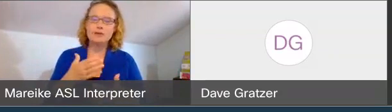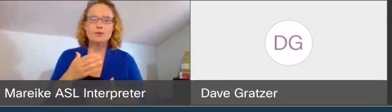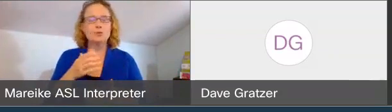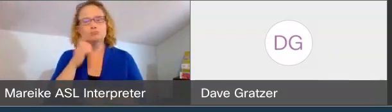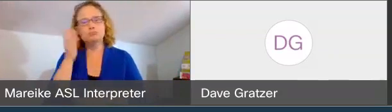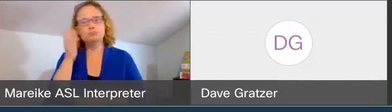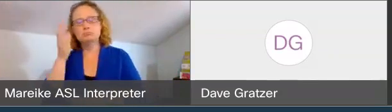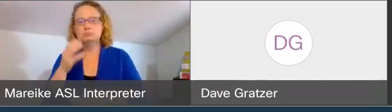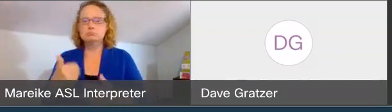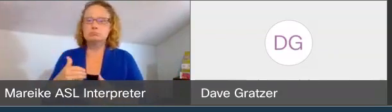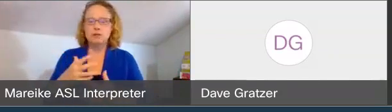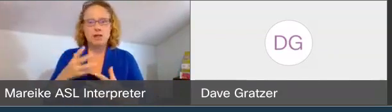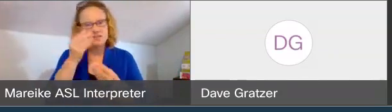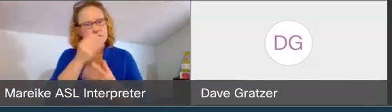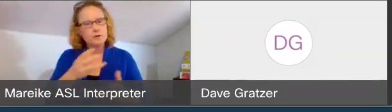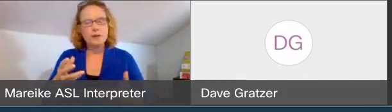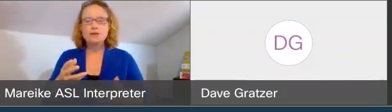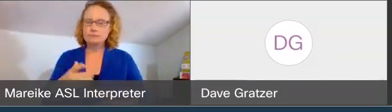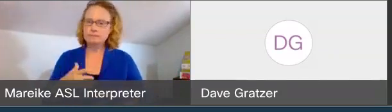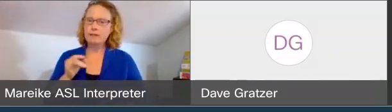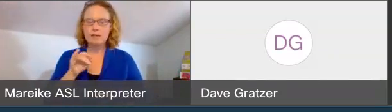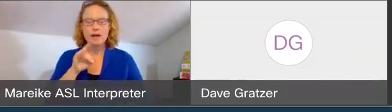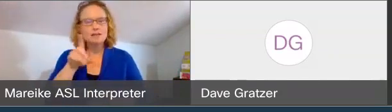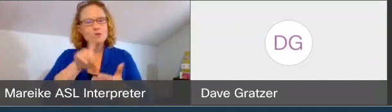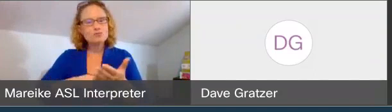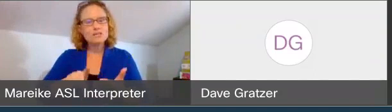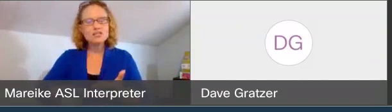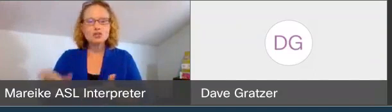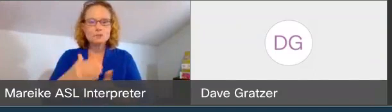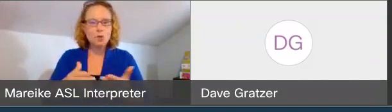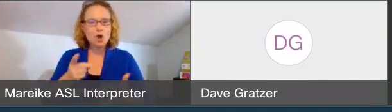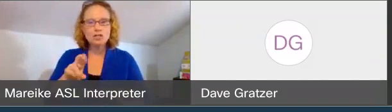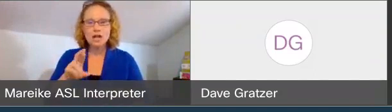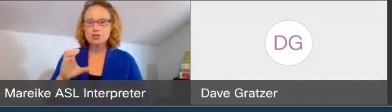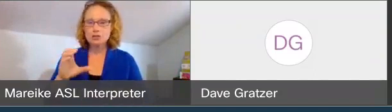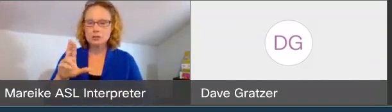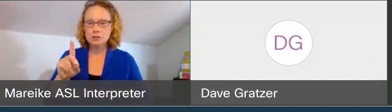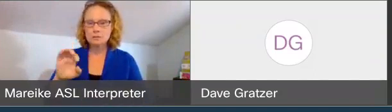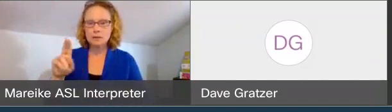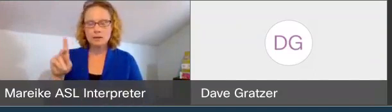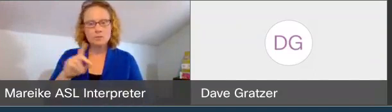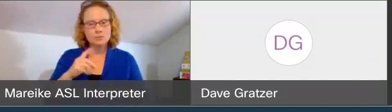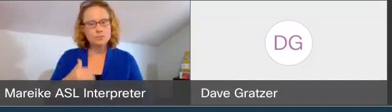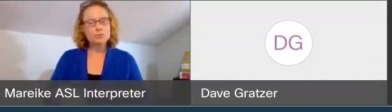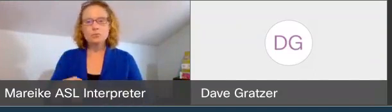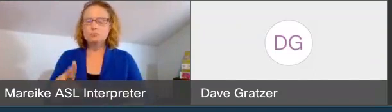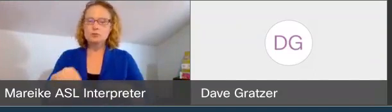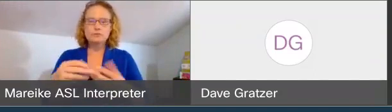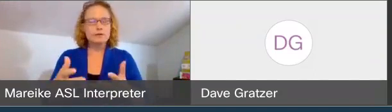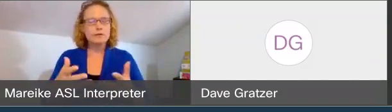informative. I really felt like the research part, Dr. Cuddeback really gave a lot of the perspective